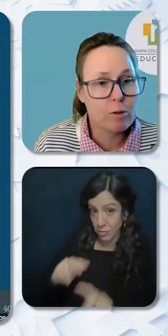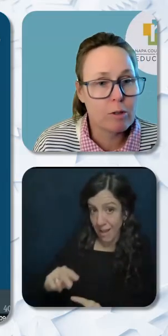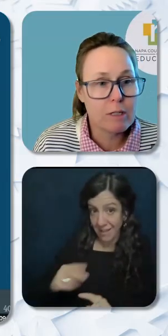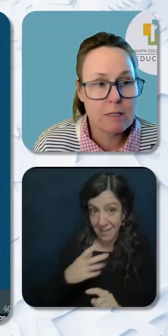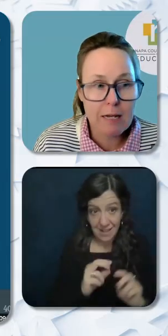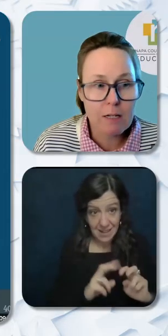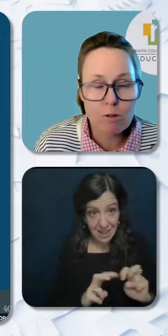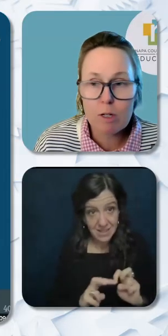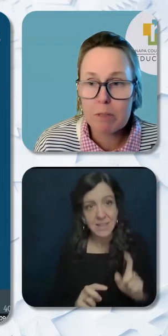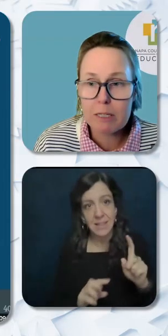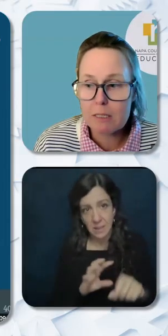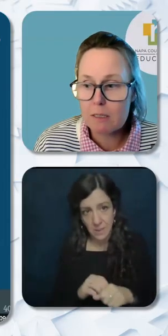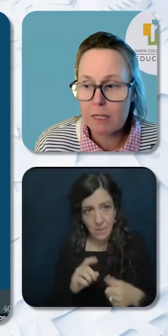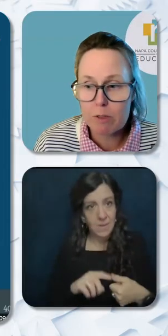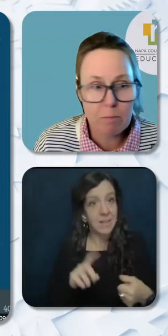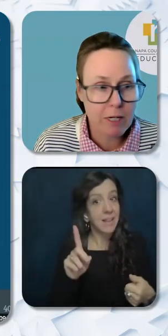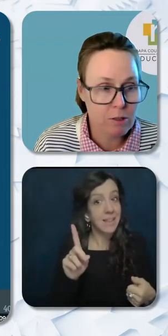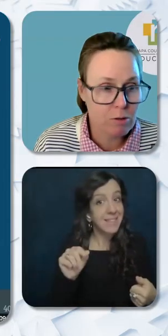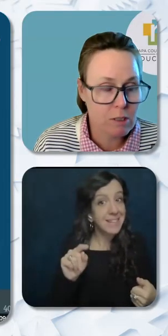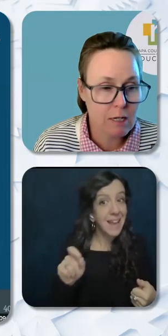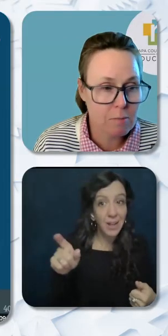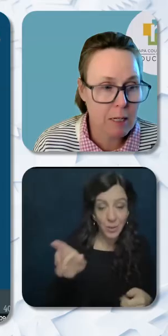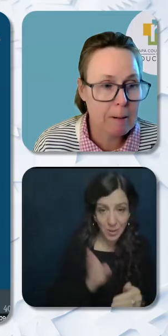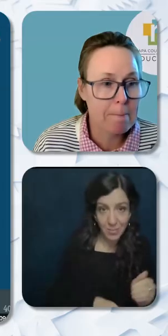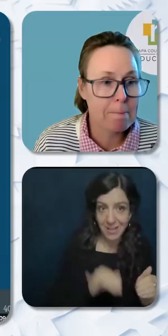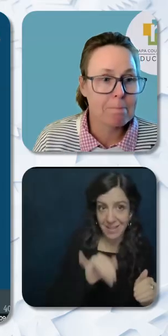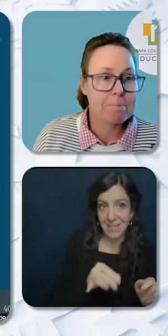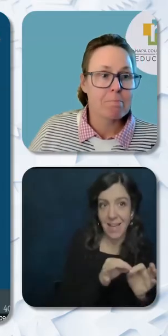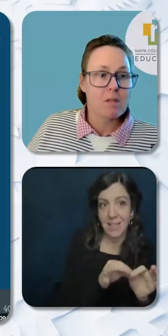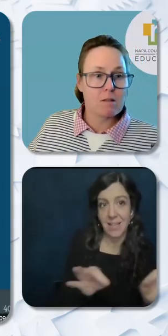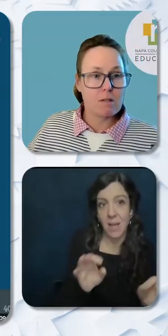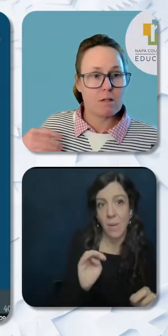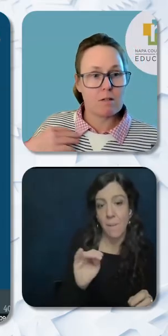Include the date you completed the language milestones assessment.